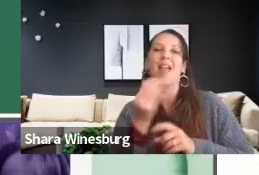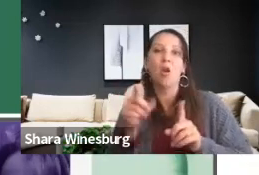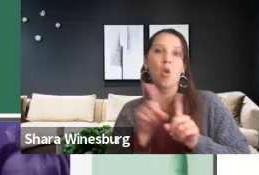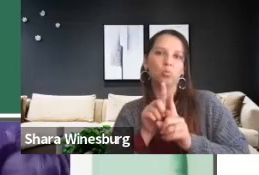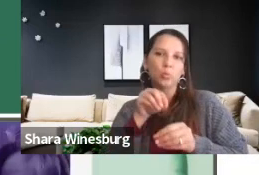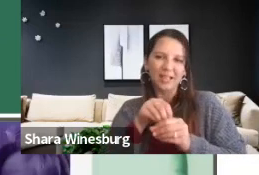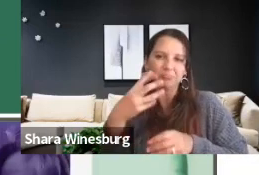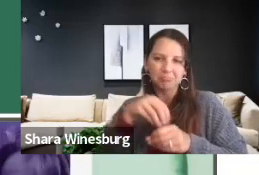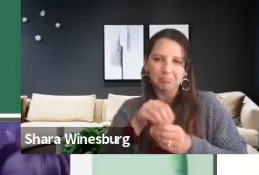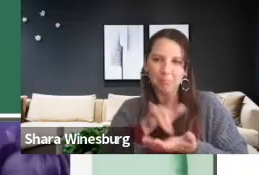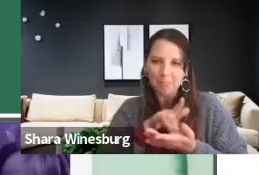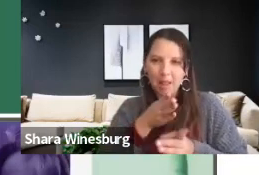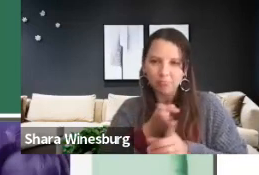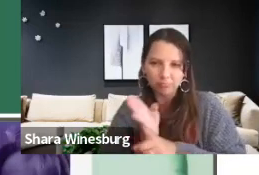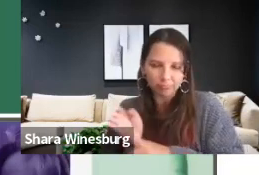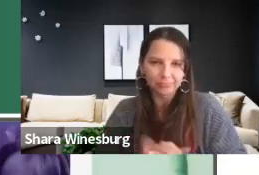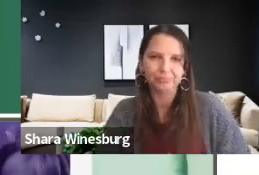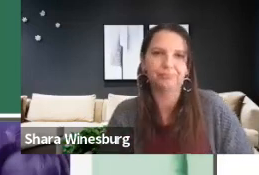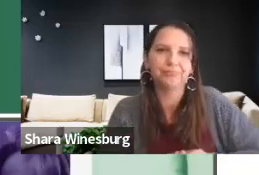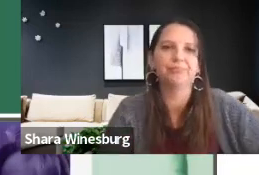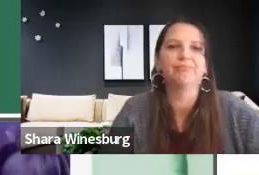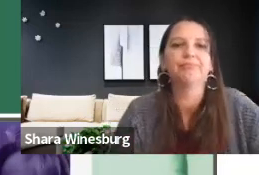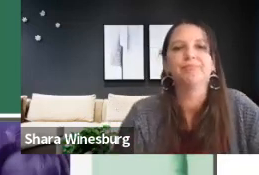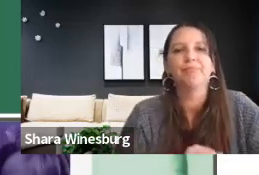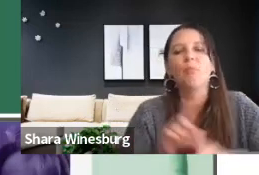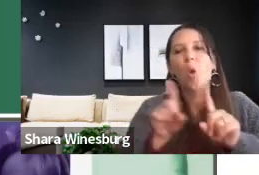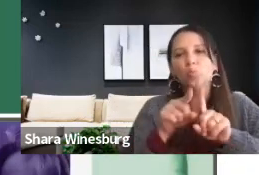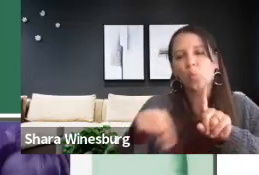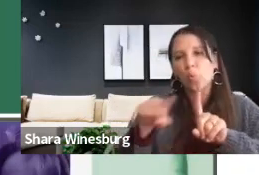and work with individuals in the medical field who are deaf or hard of hearing.